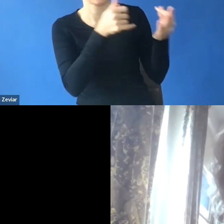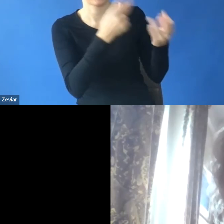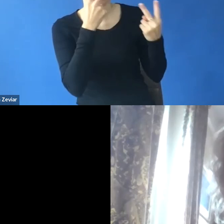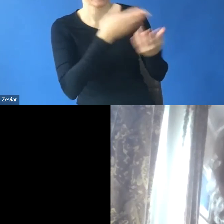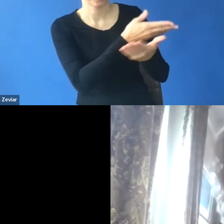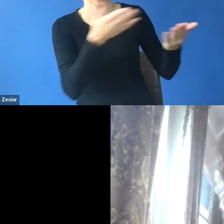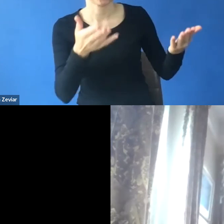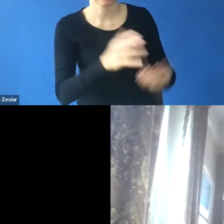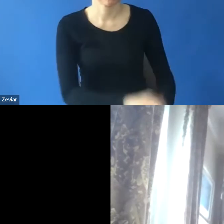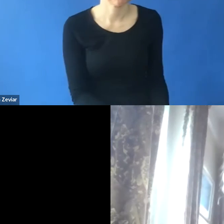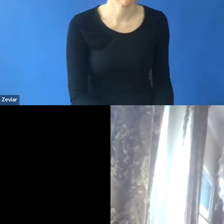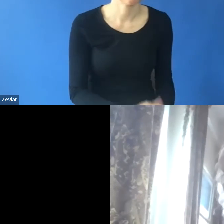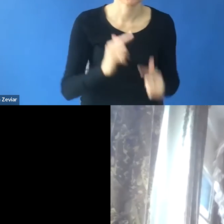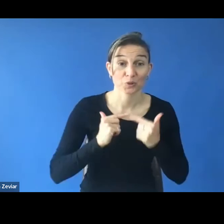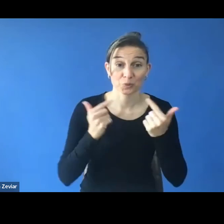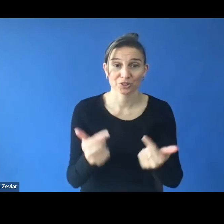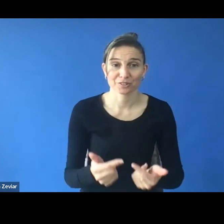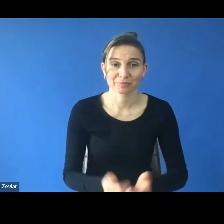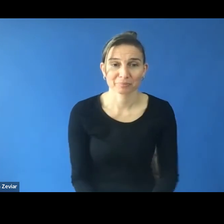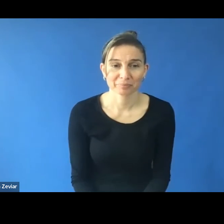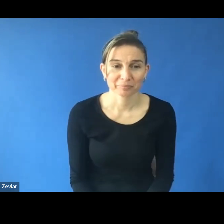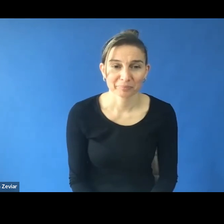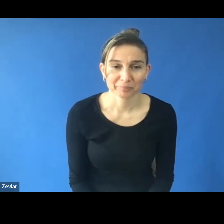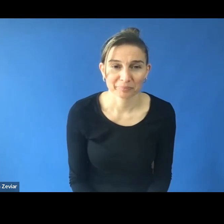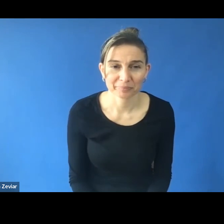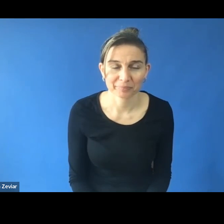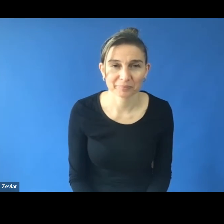Thank, Saku and powerful words.